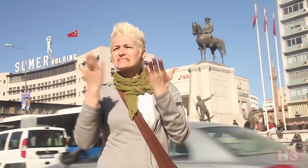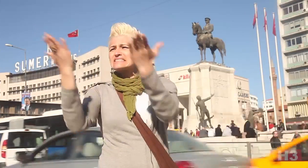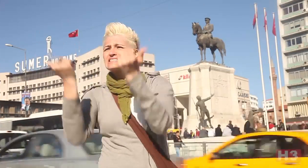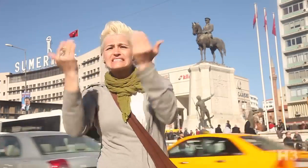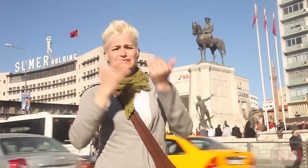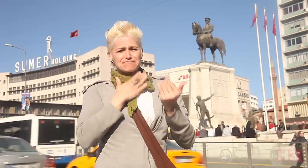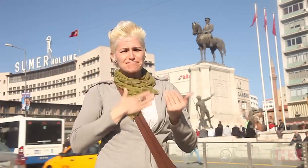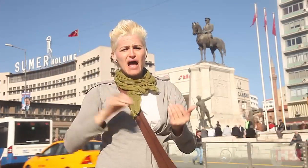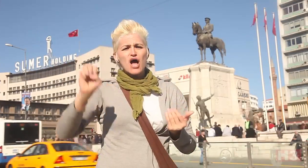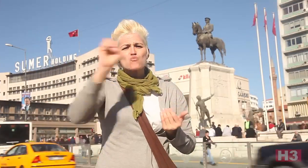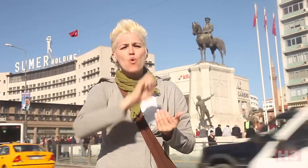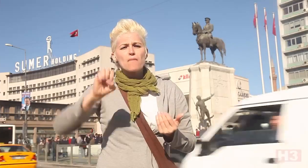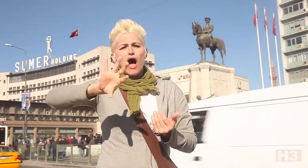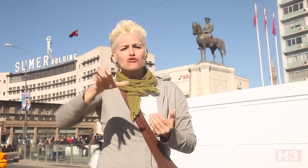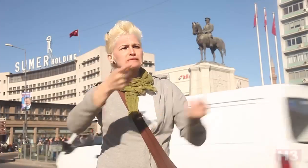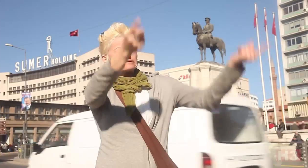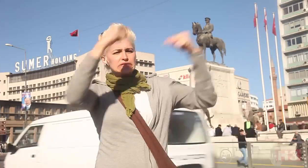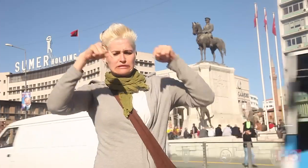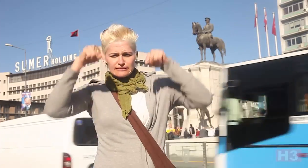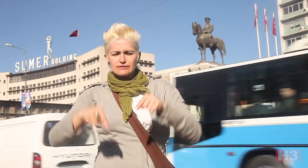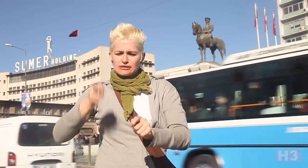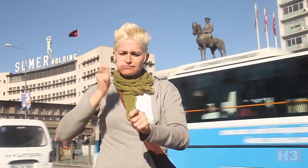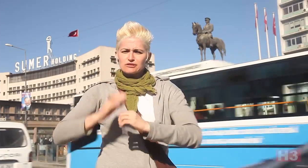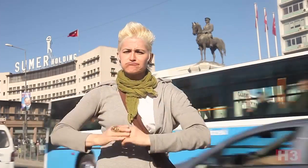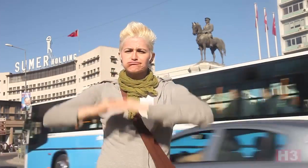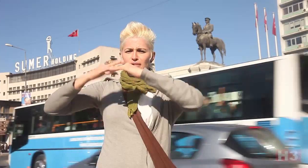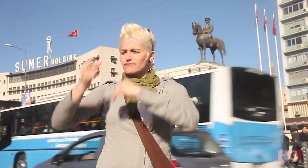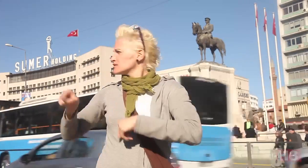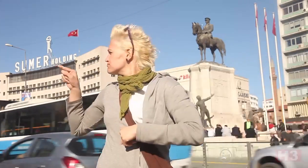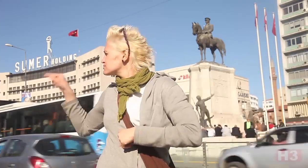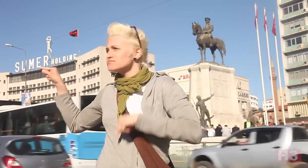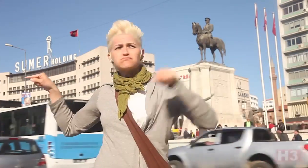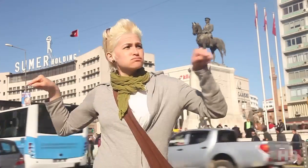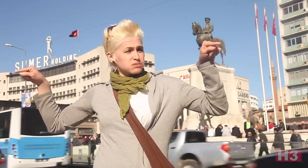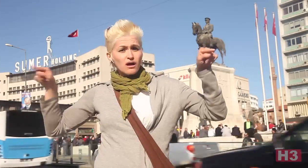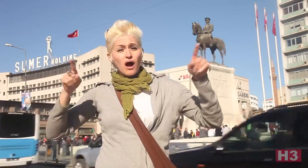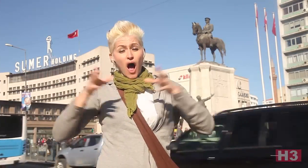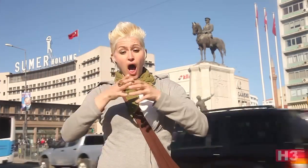Ataturk decided to hire European architectures to build various buildings and other structures.